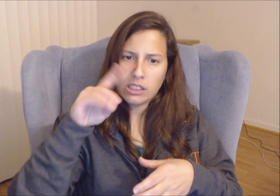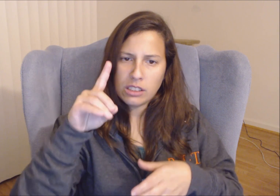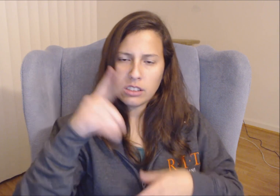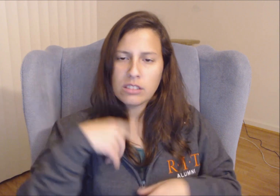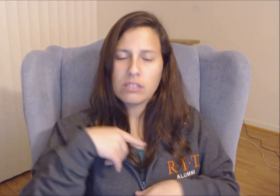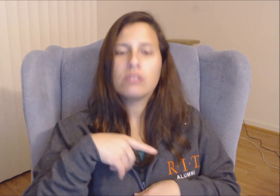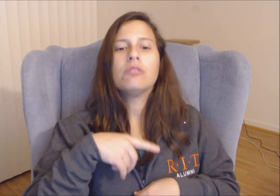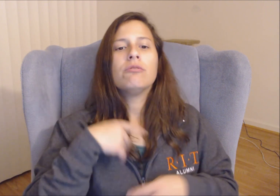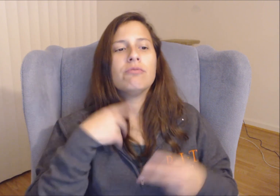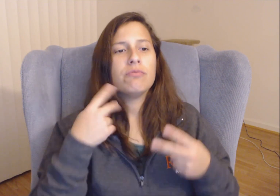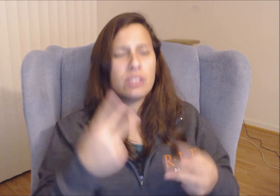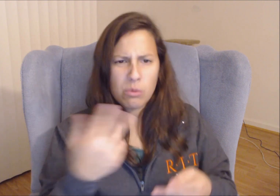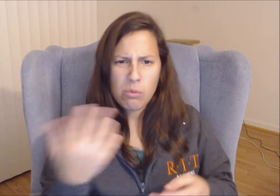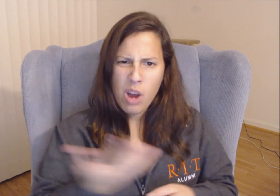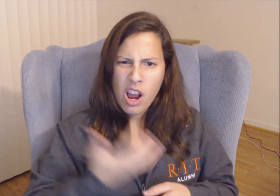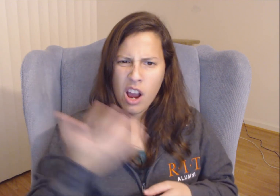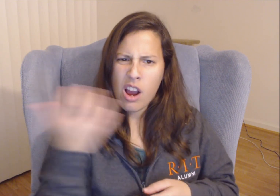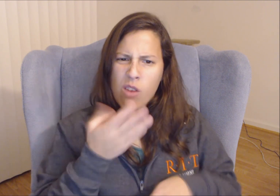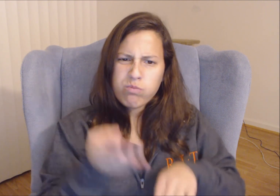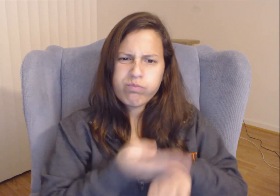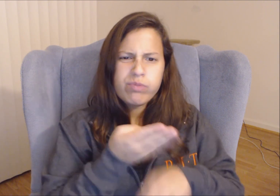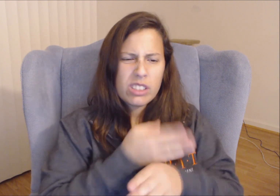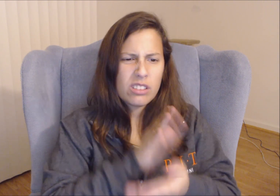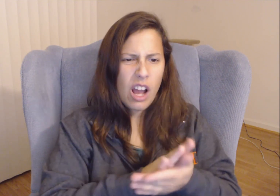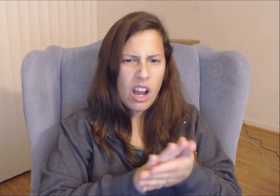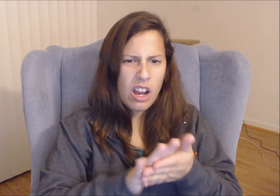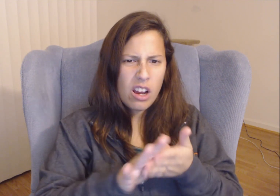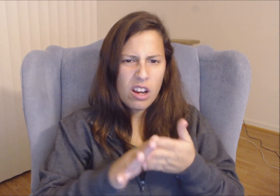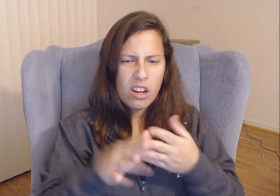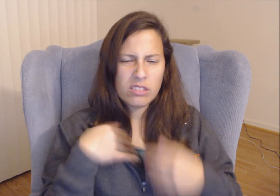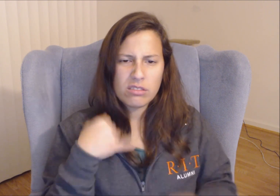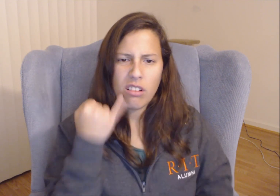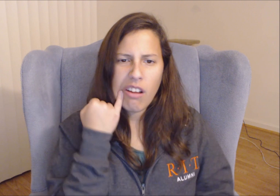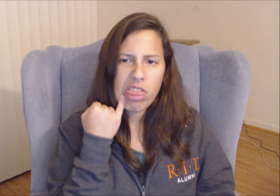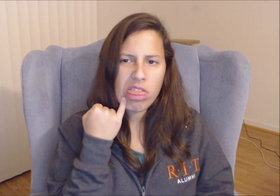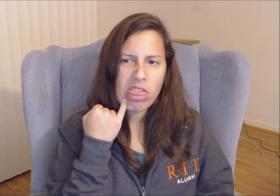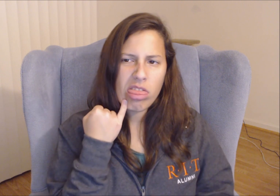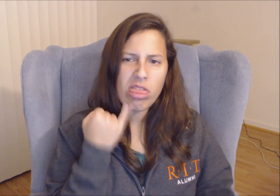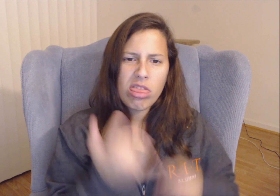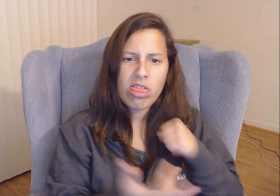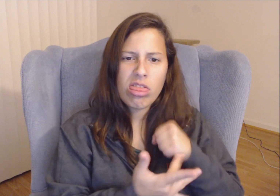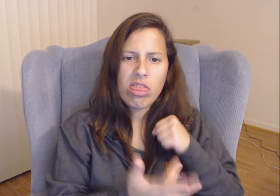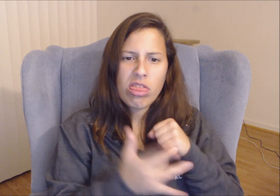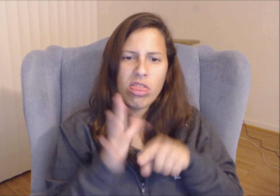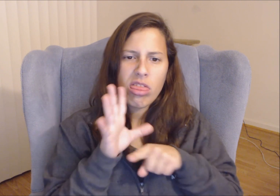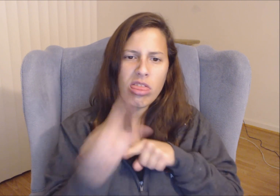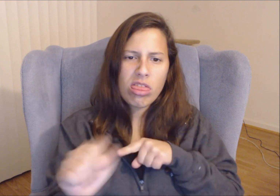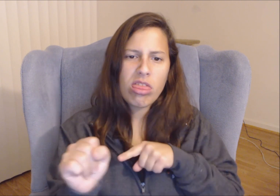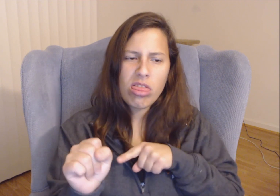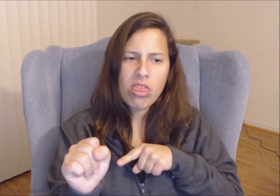As I visited, wow a lot of techie and decoration changes! Very nice... I envy / drool Farout Technology!